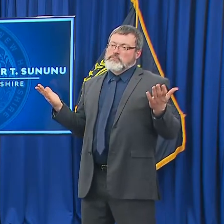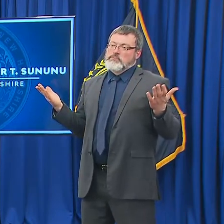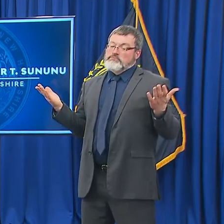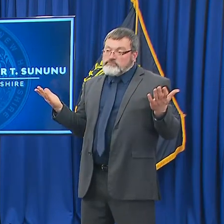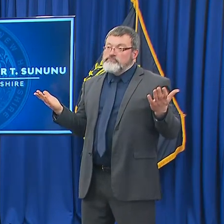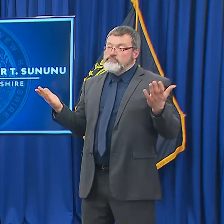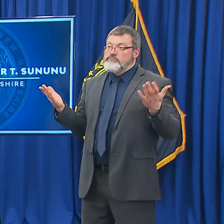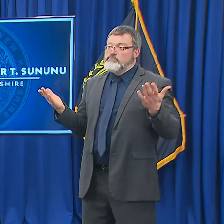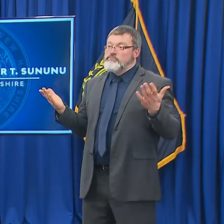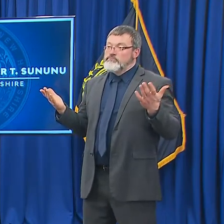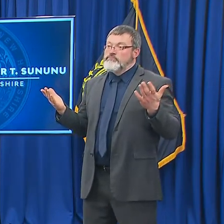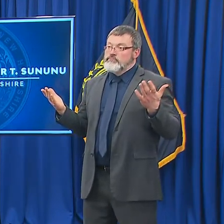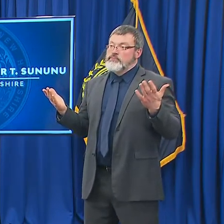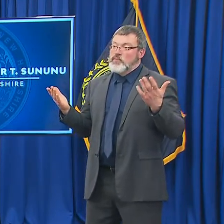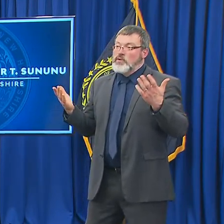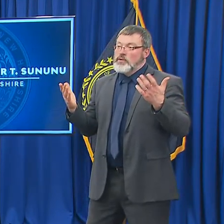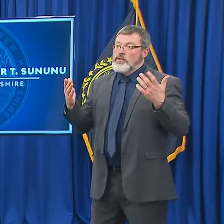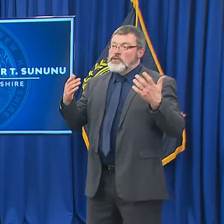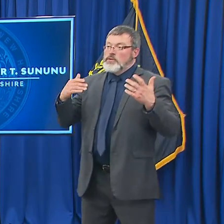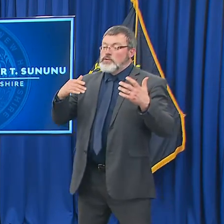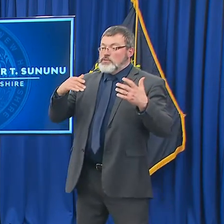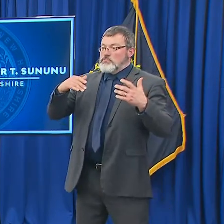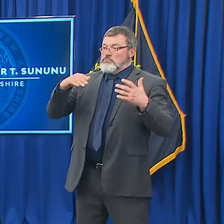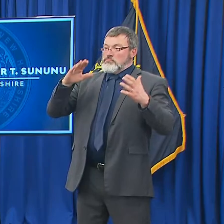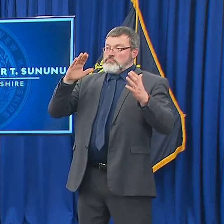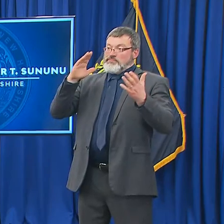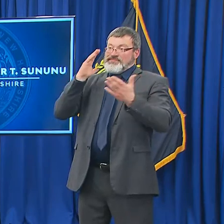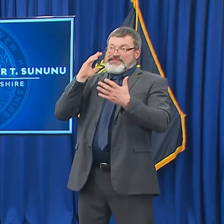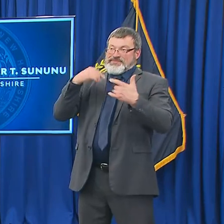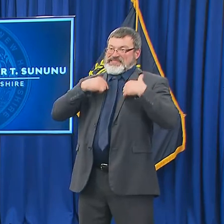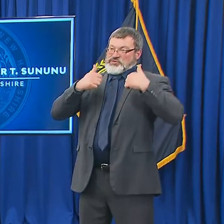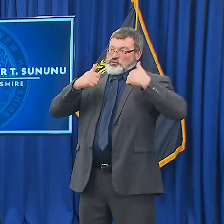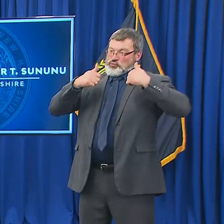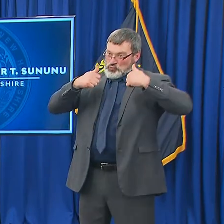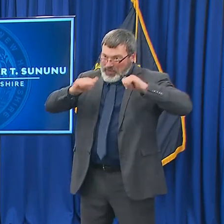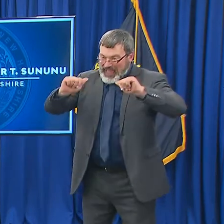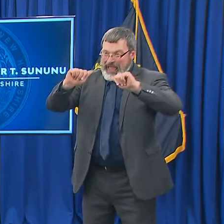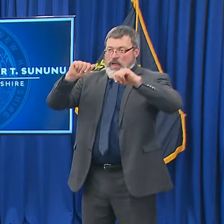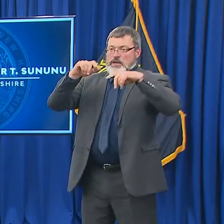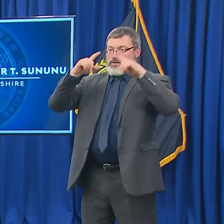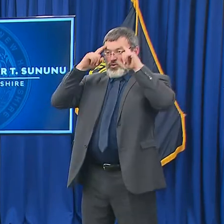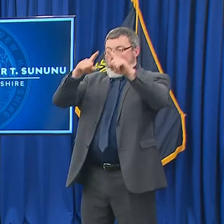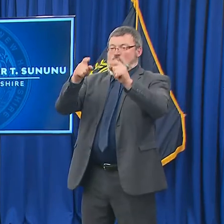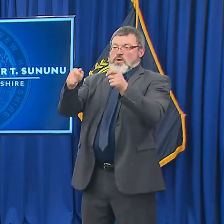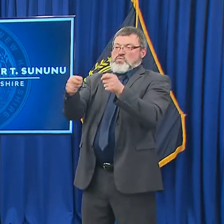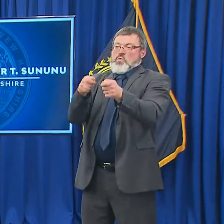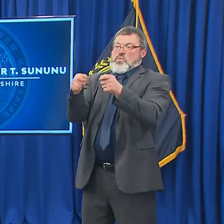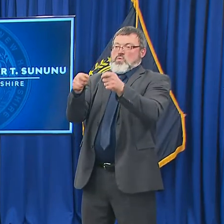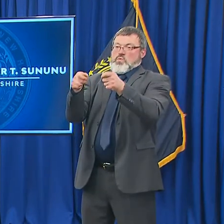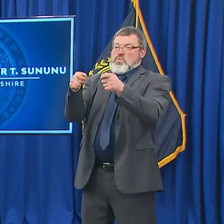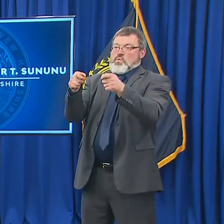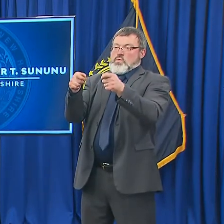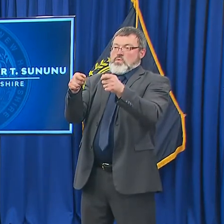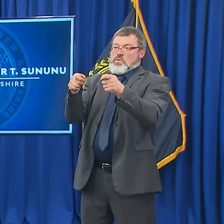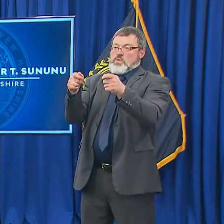I think to rephrase that and just put some numbers on the schools. I think over the last two or three